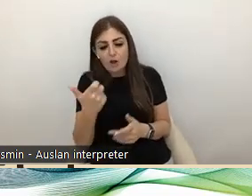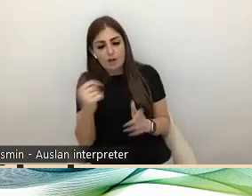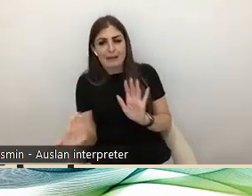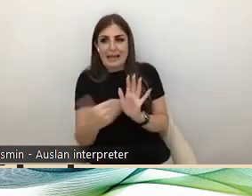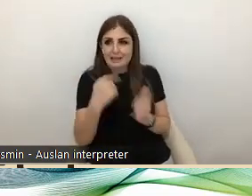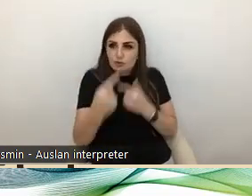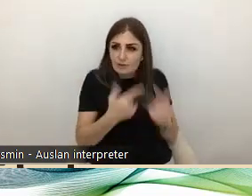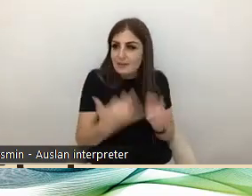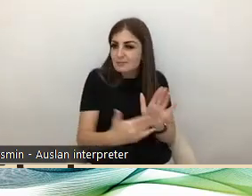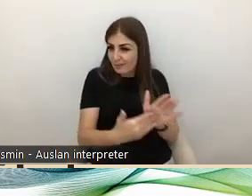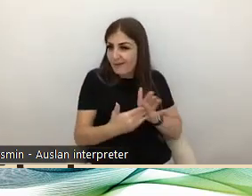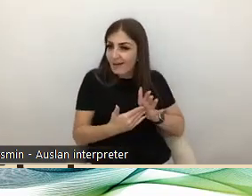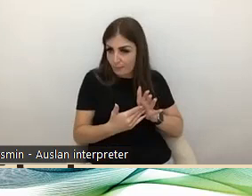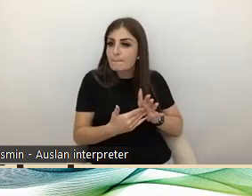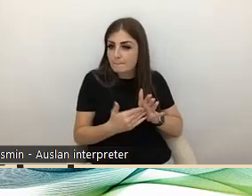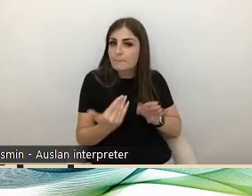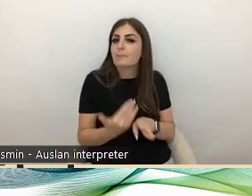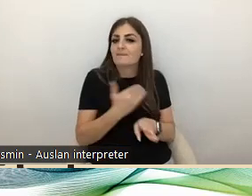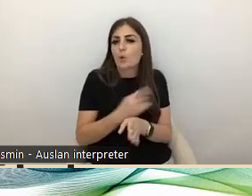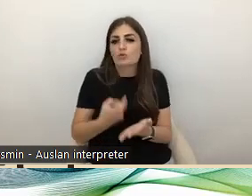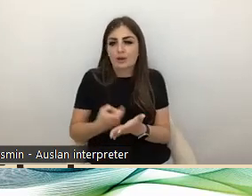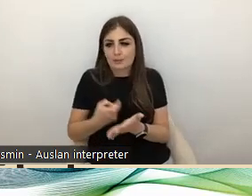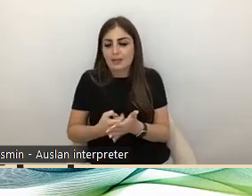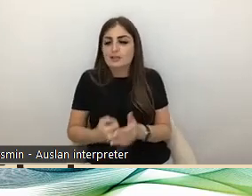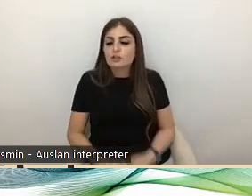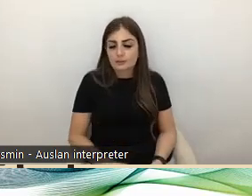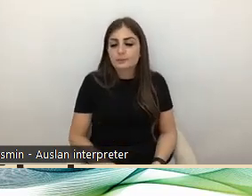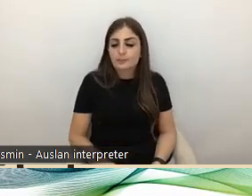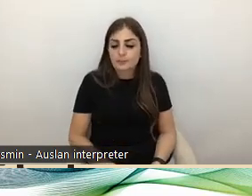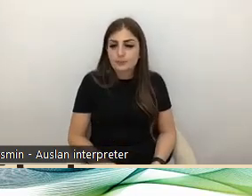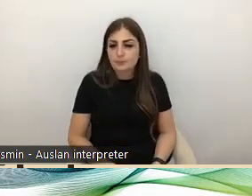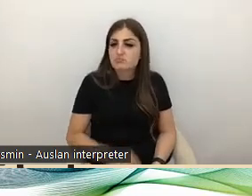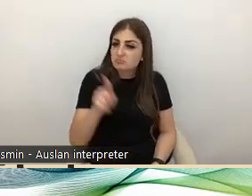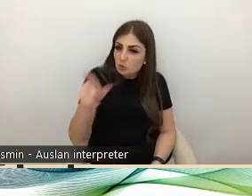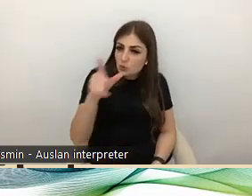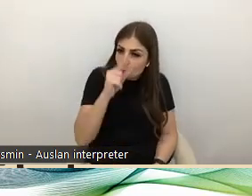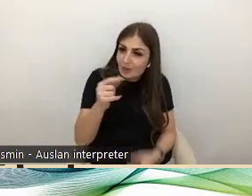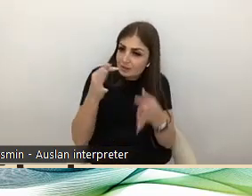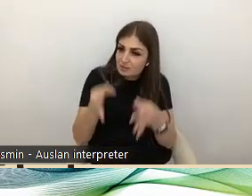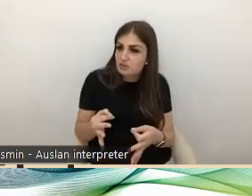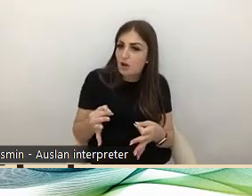them to consider before their recommendation, and you can choose whether or not you think